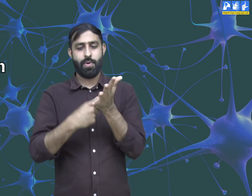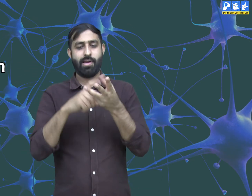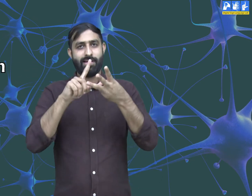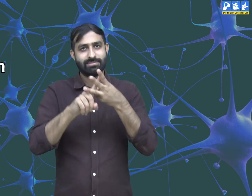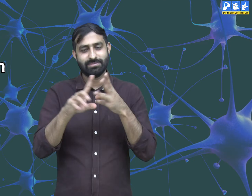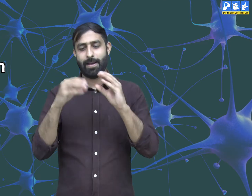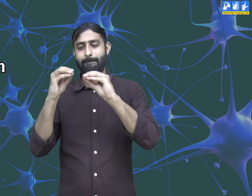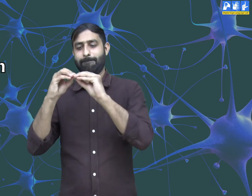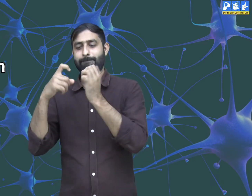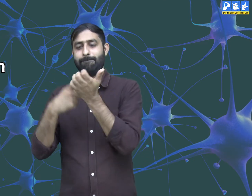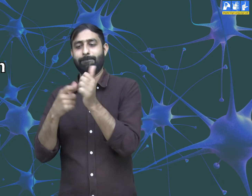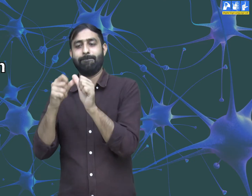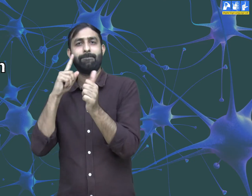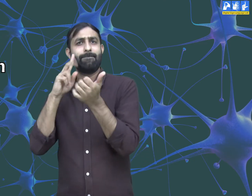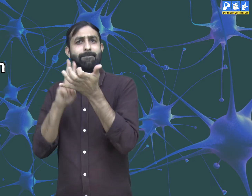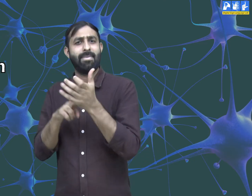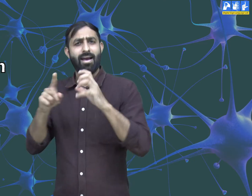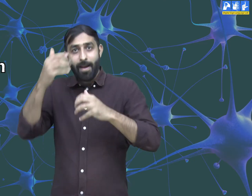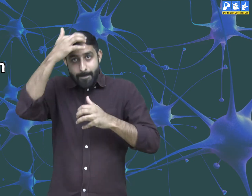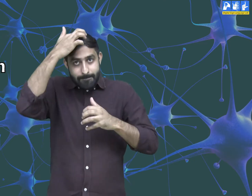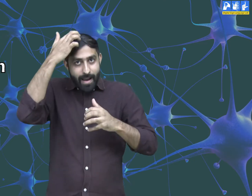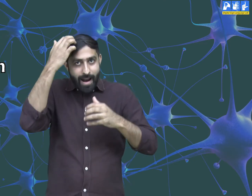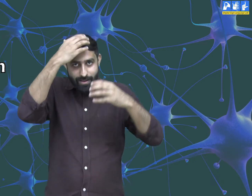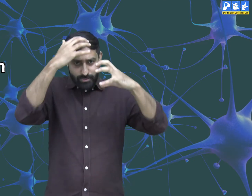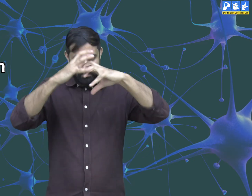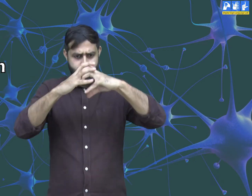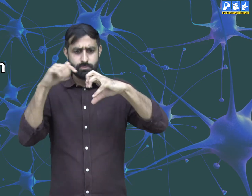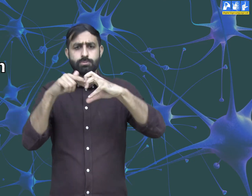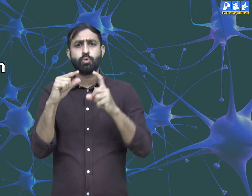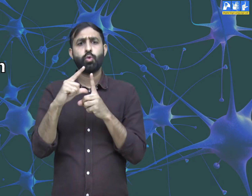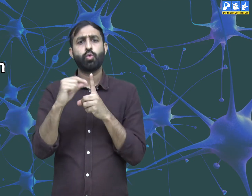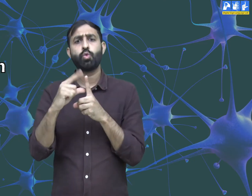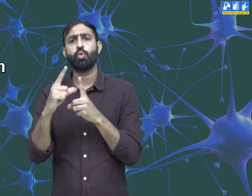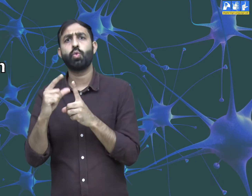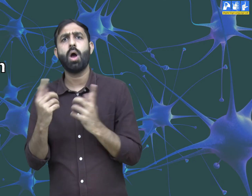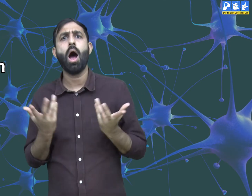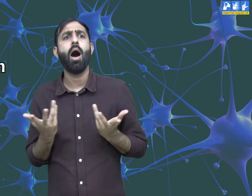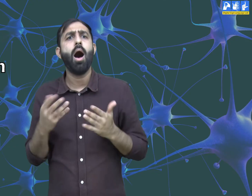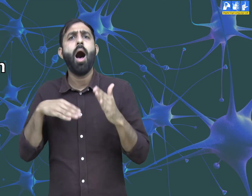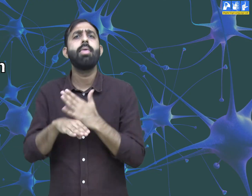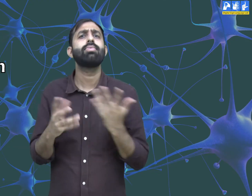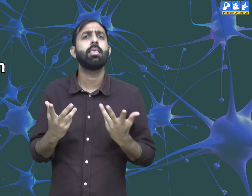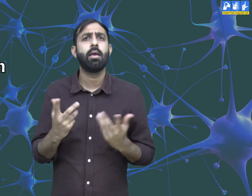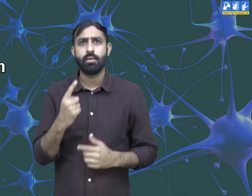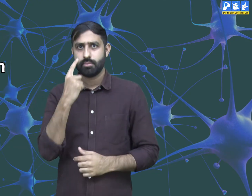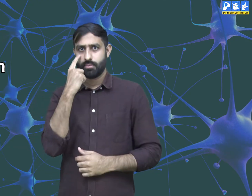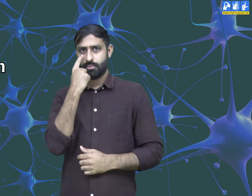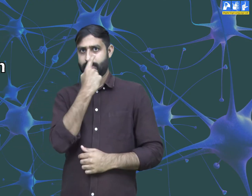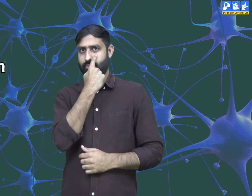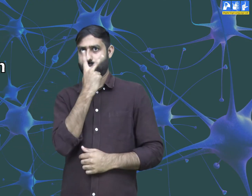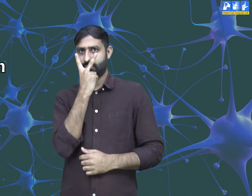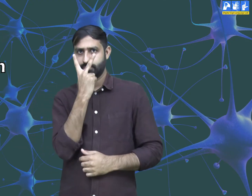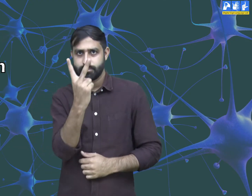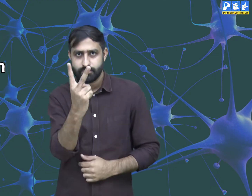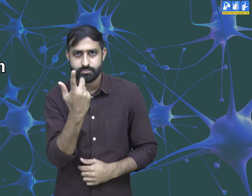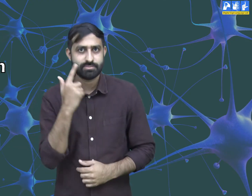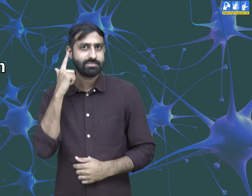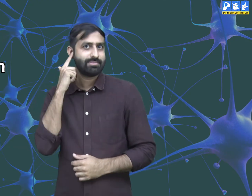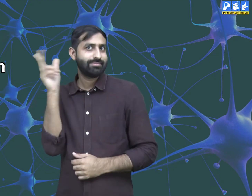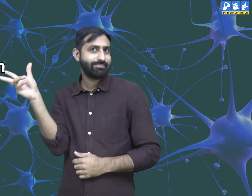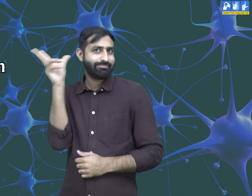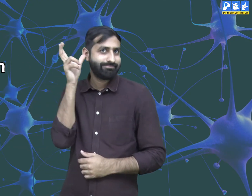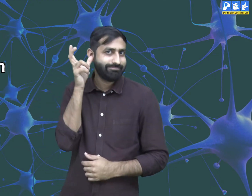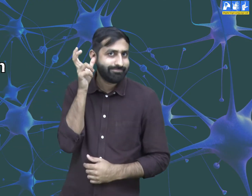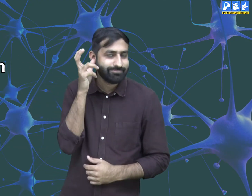The forebrain performs different functions. It has the centers for visual reception, hearing reception